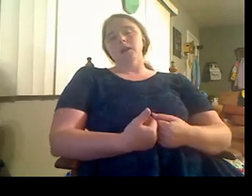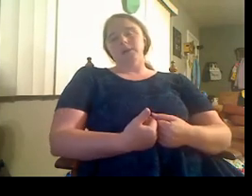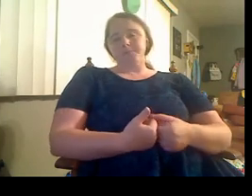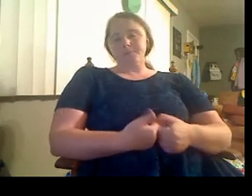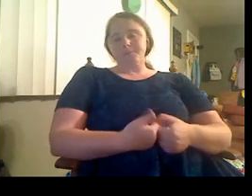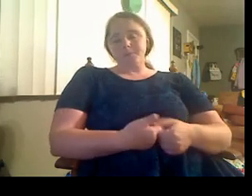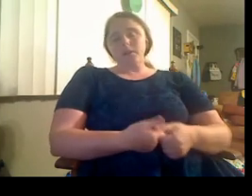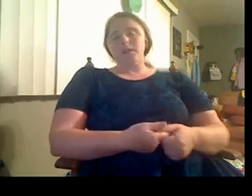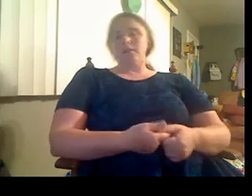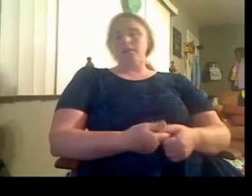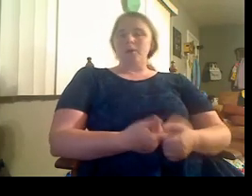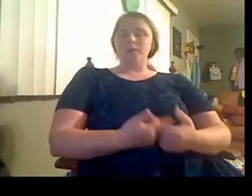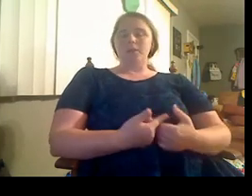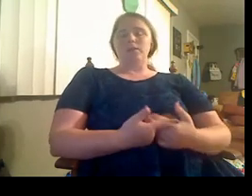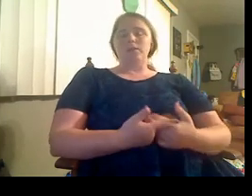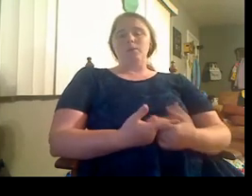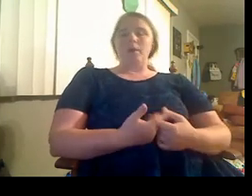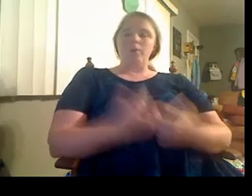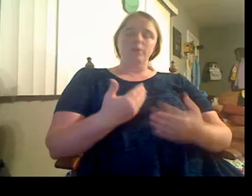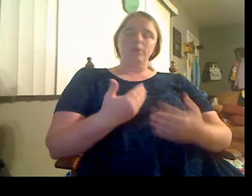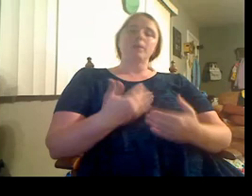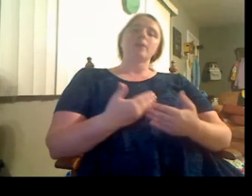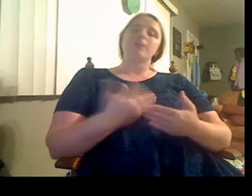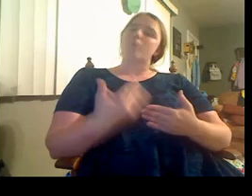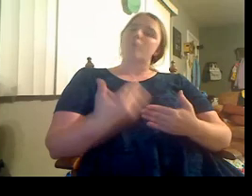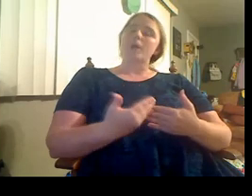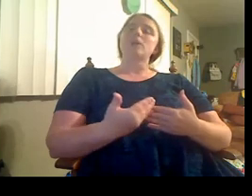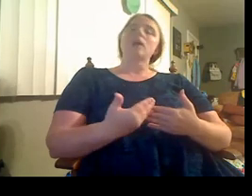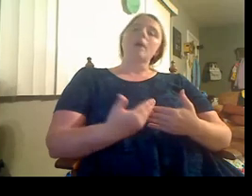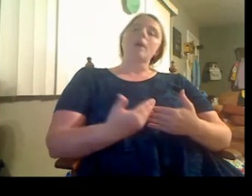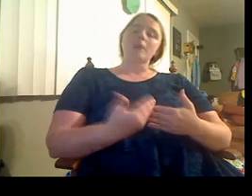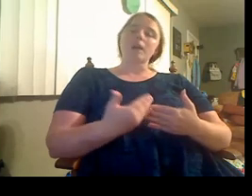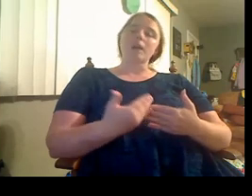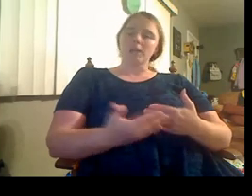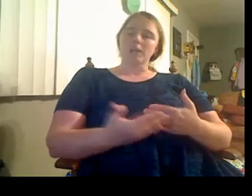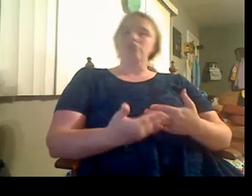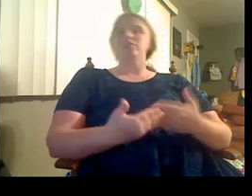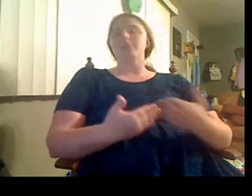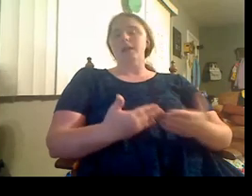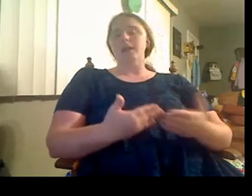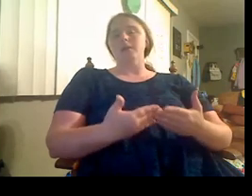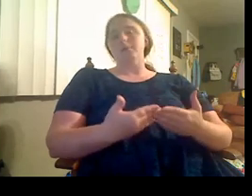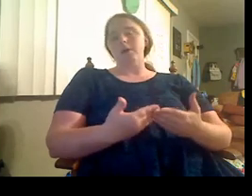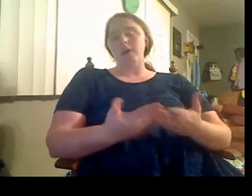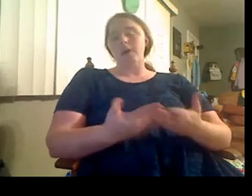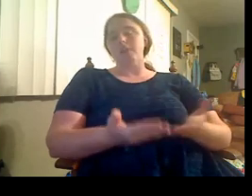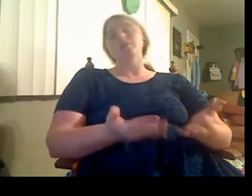And so in this, um, hopefully we can avoid a lot of complications that may arise from